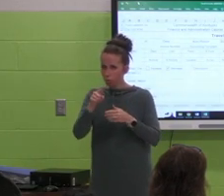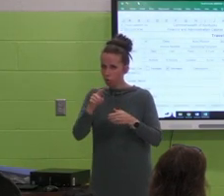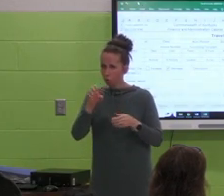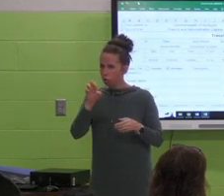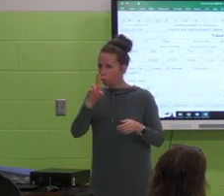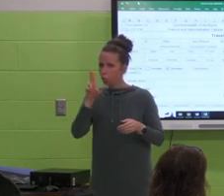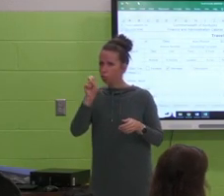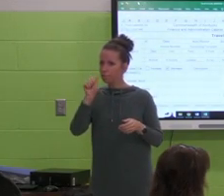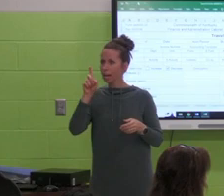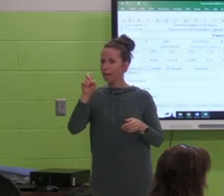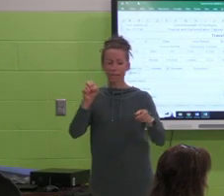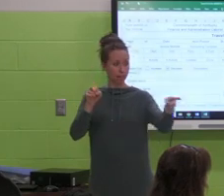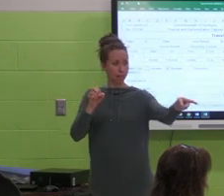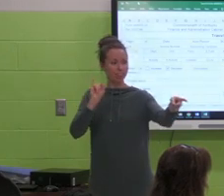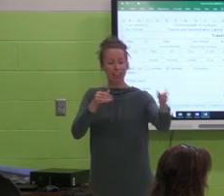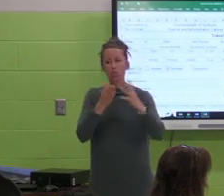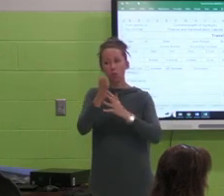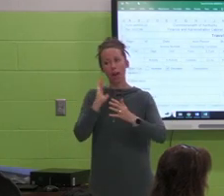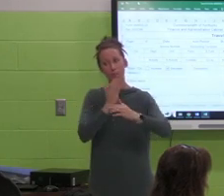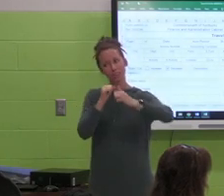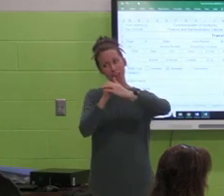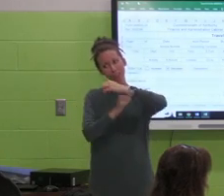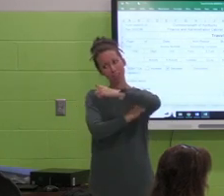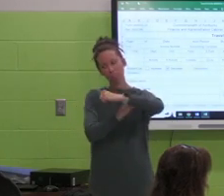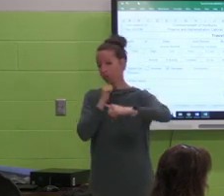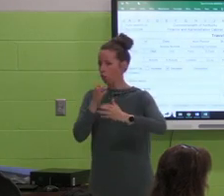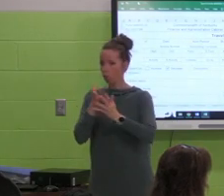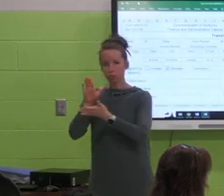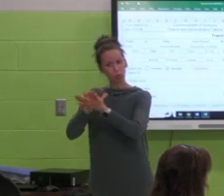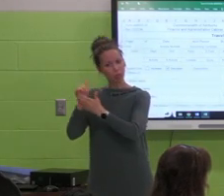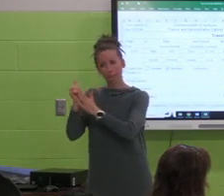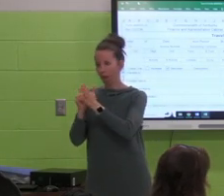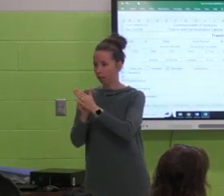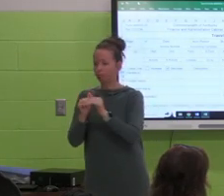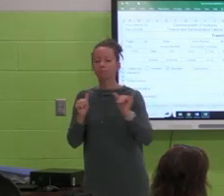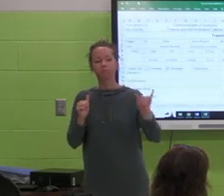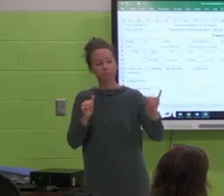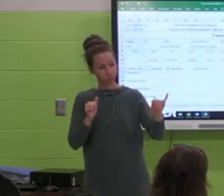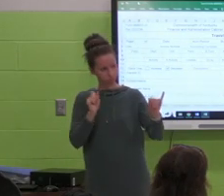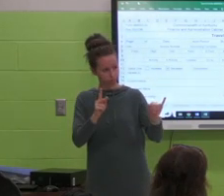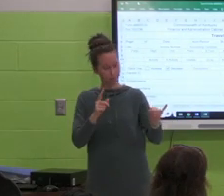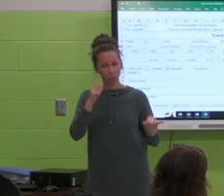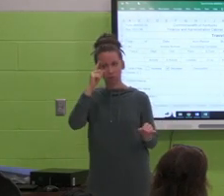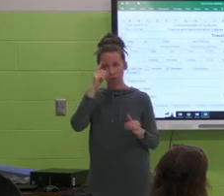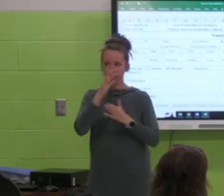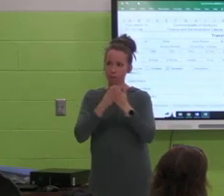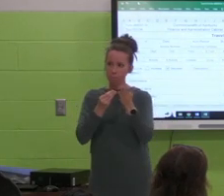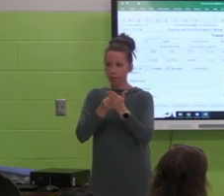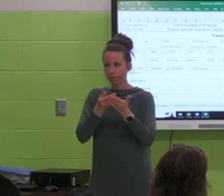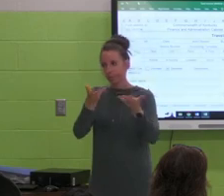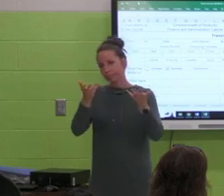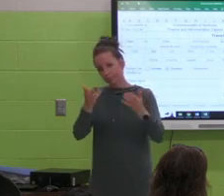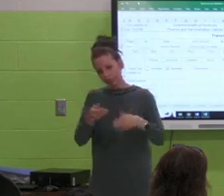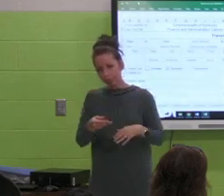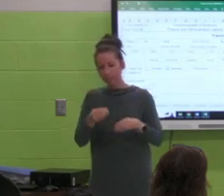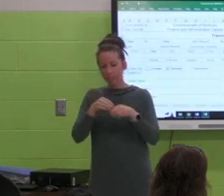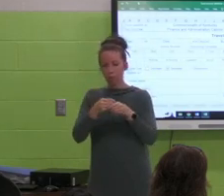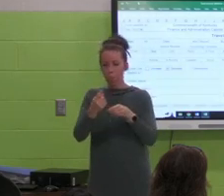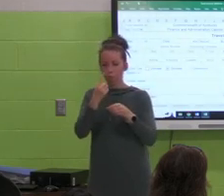and okay okay because I was thinking that some of that money was in one of our restricted accounts